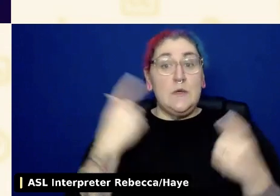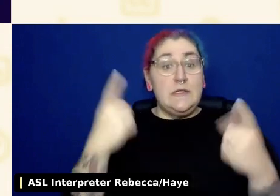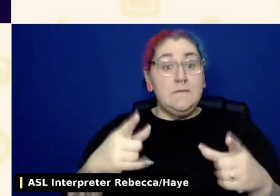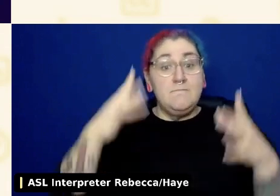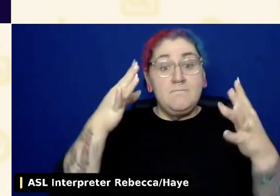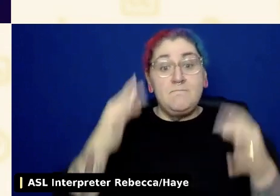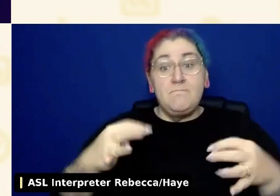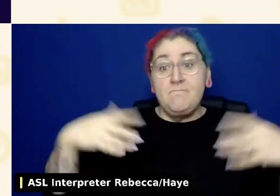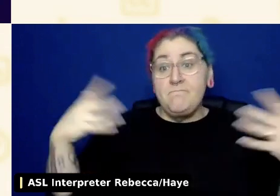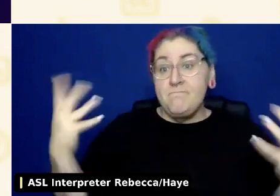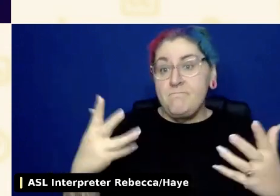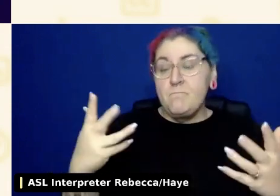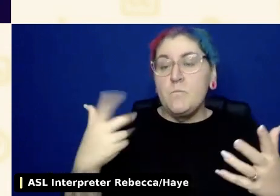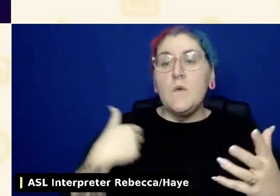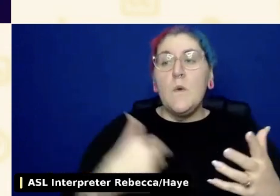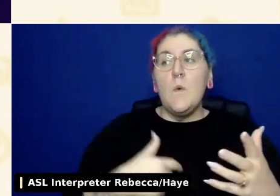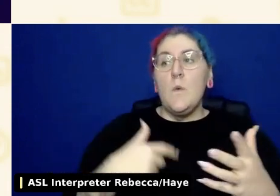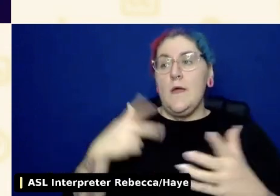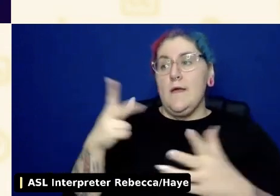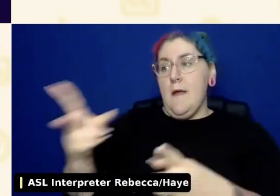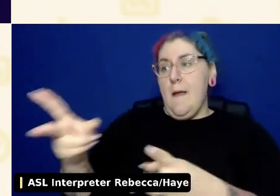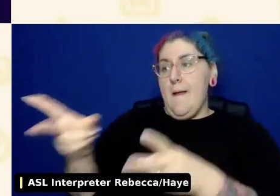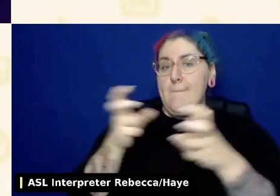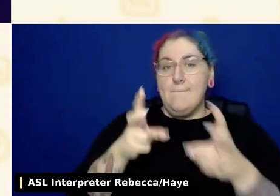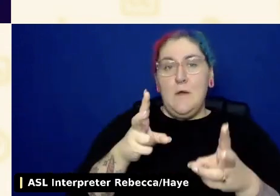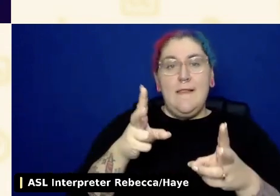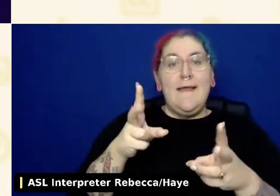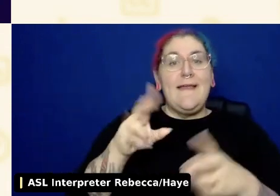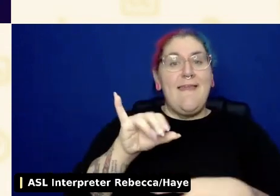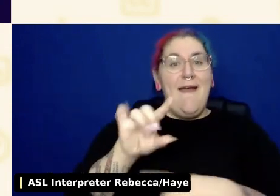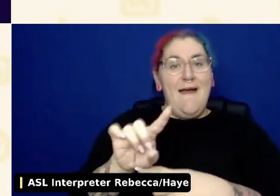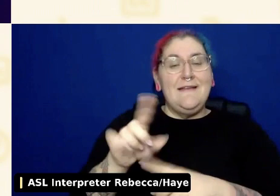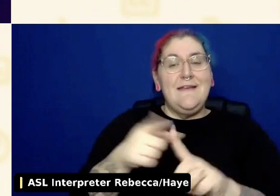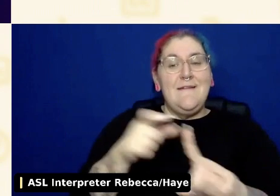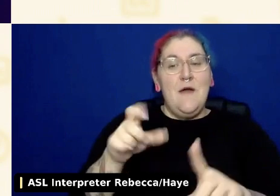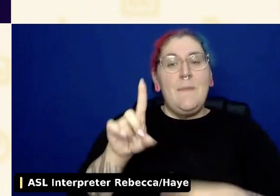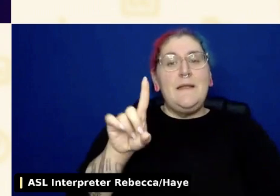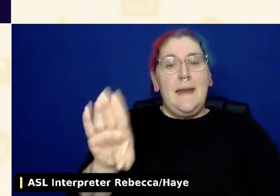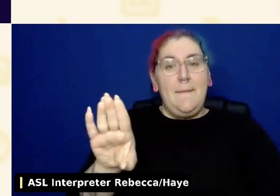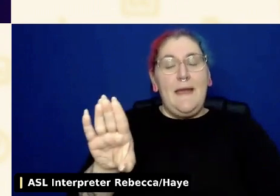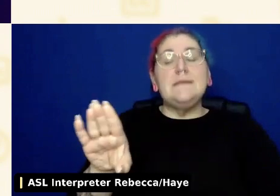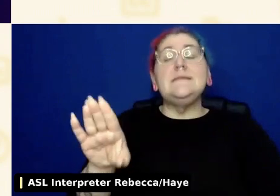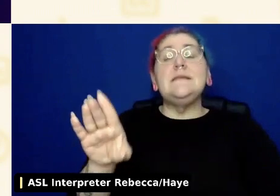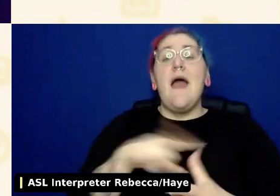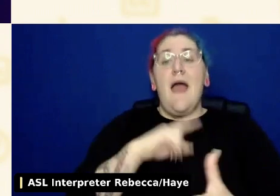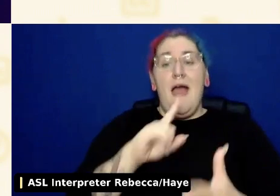from the database, and outputting that in a heading above each section